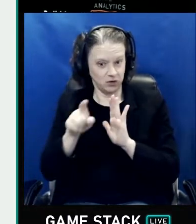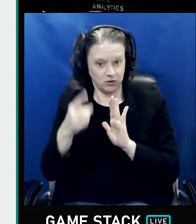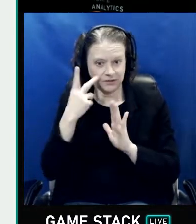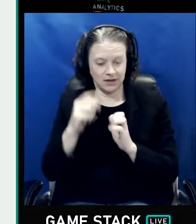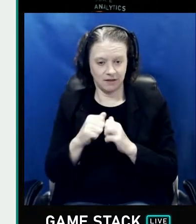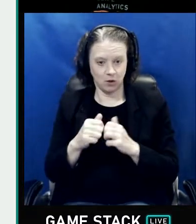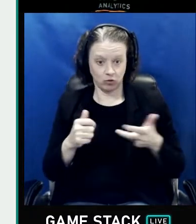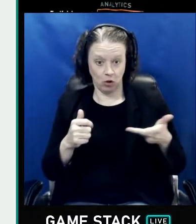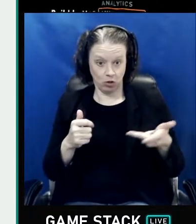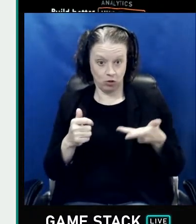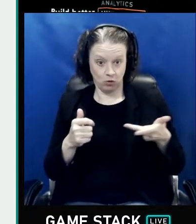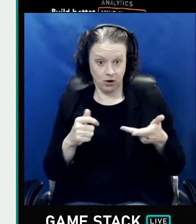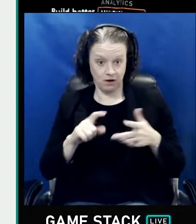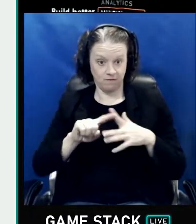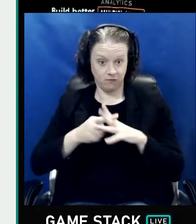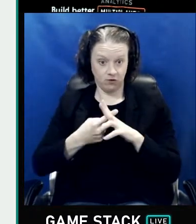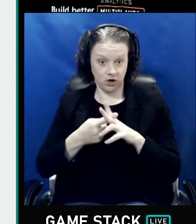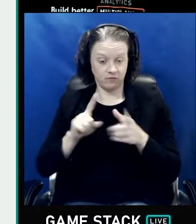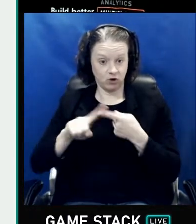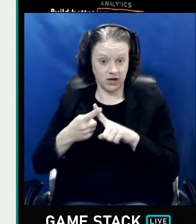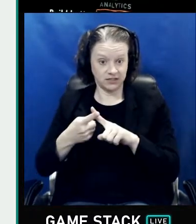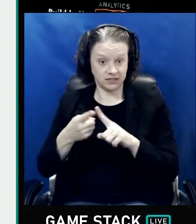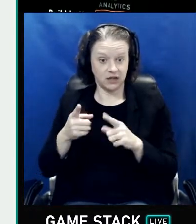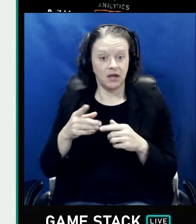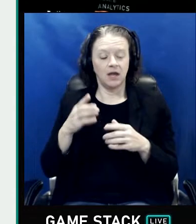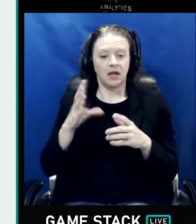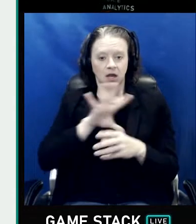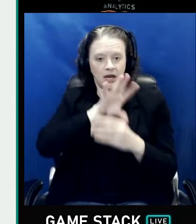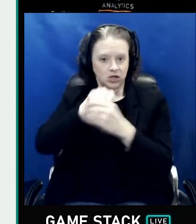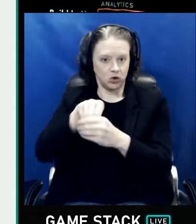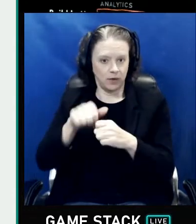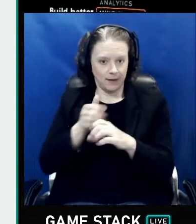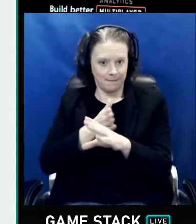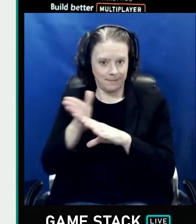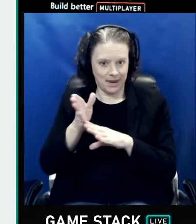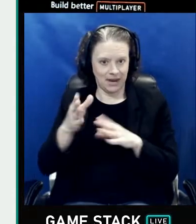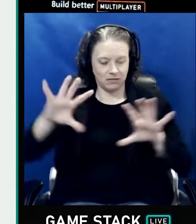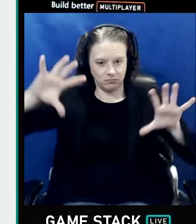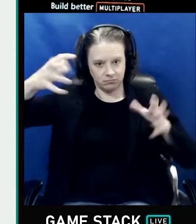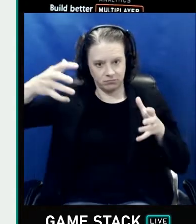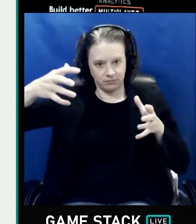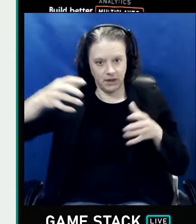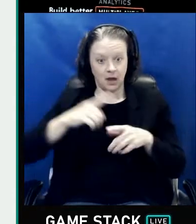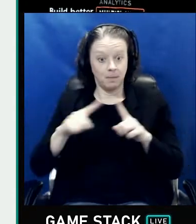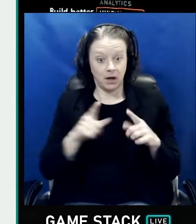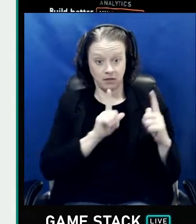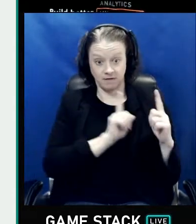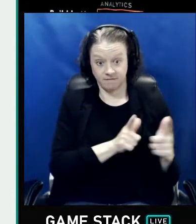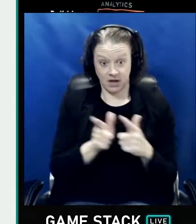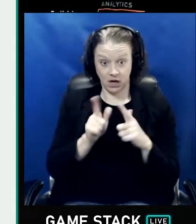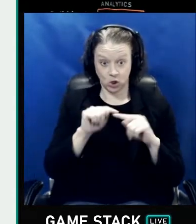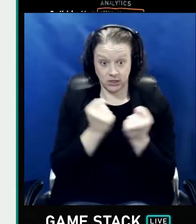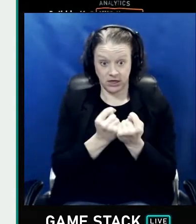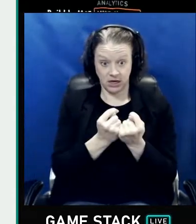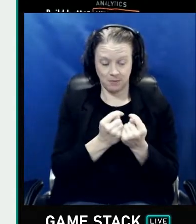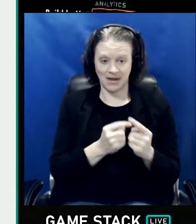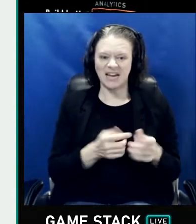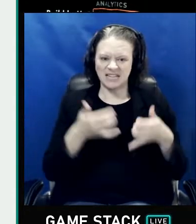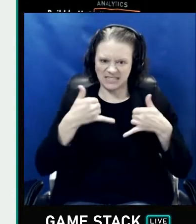Party network into the main Party network, but chose the fire team. They're going to stay in that network while still being in the main game network.